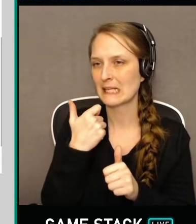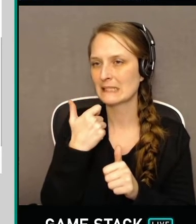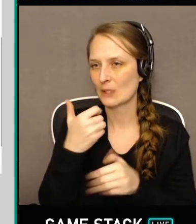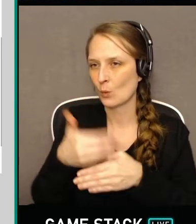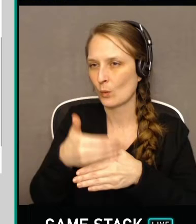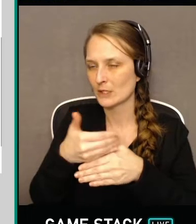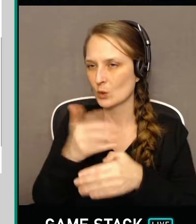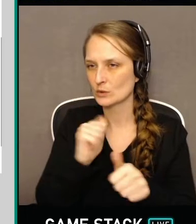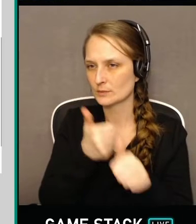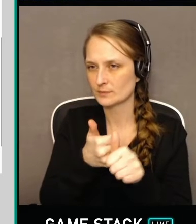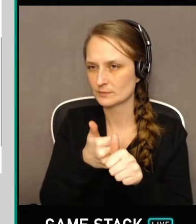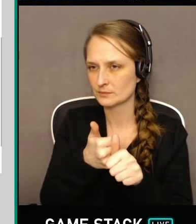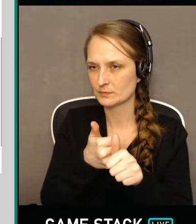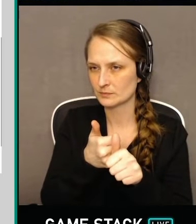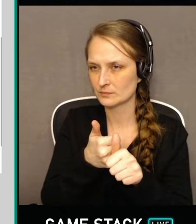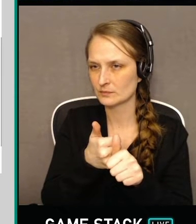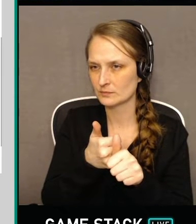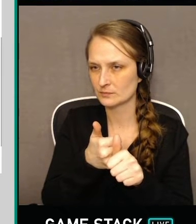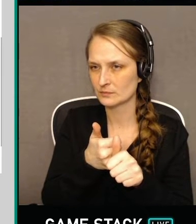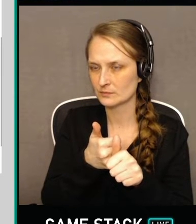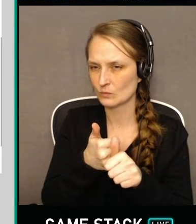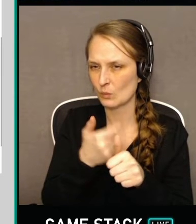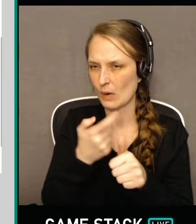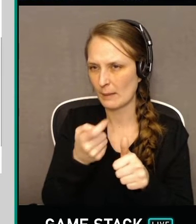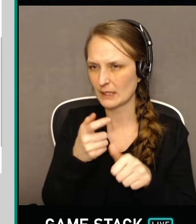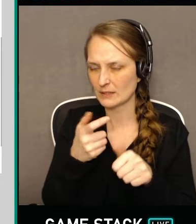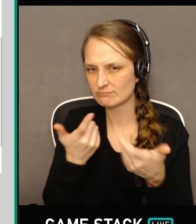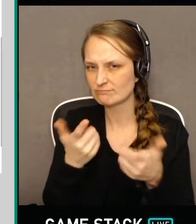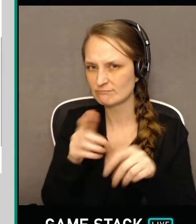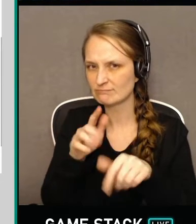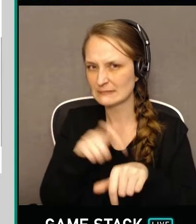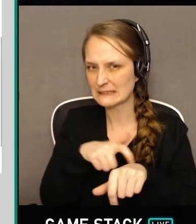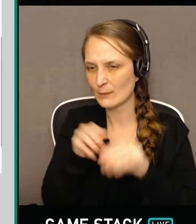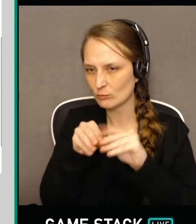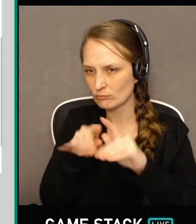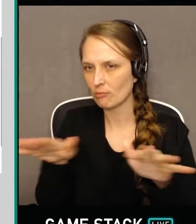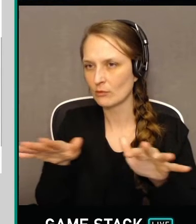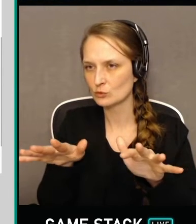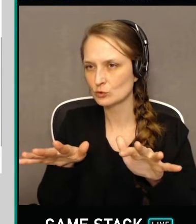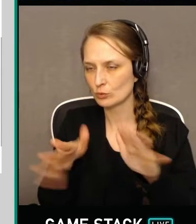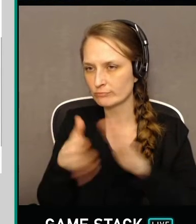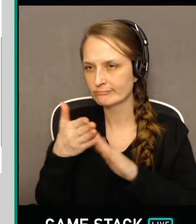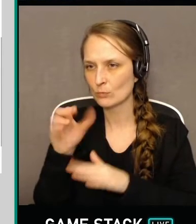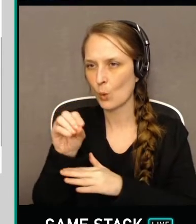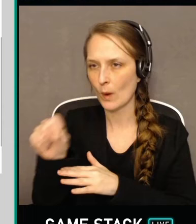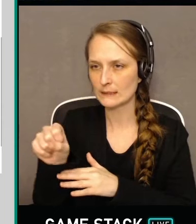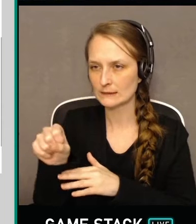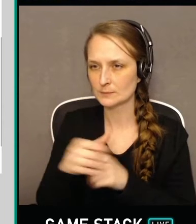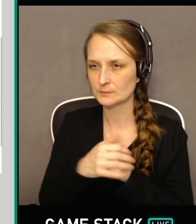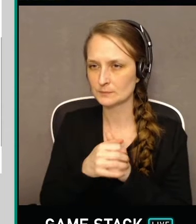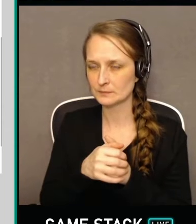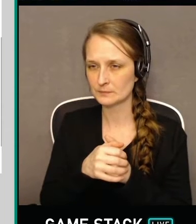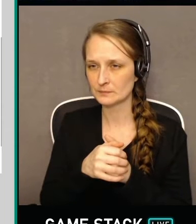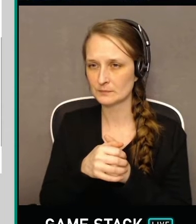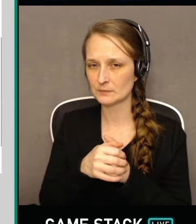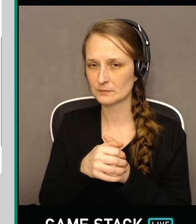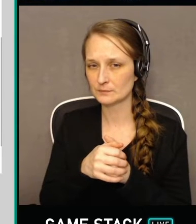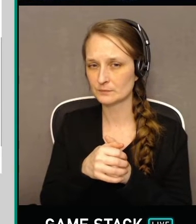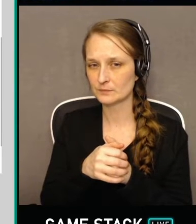fair time favorite of time to roll out onto these OSes. The number that appended to your OS build number,